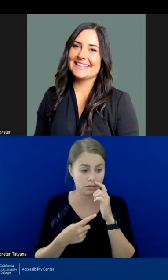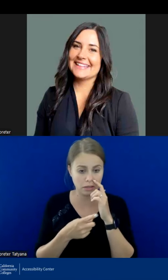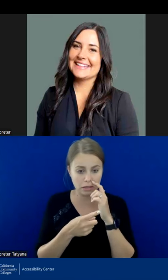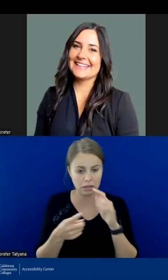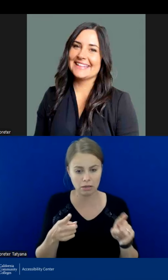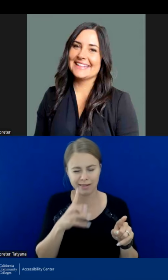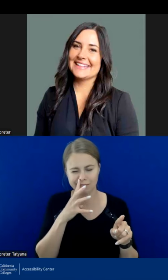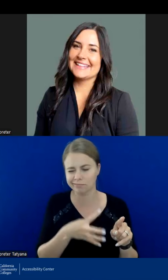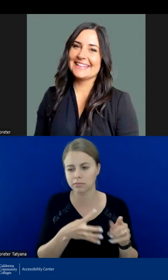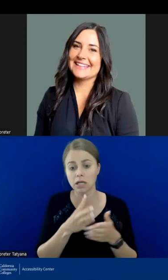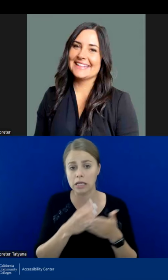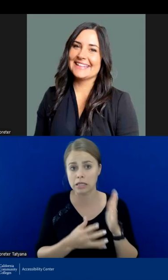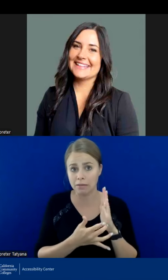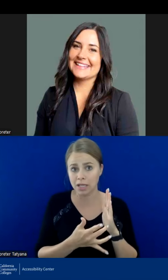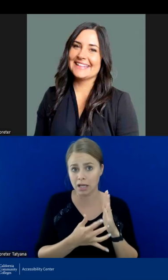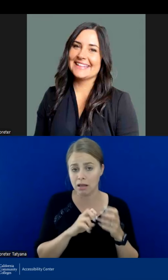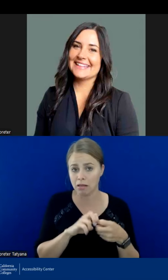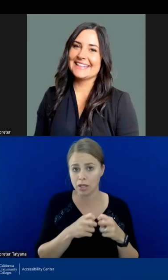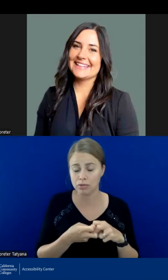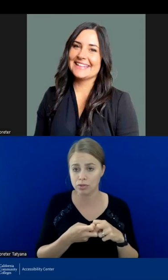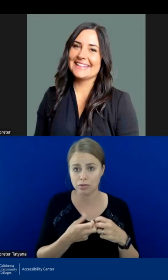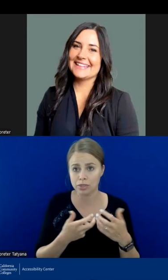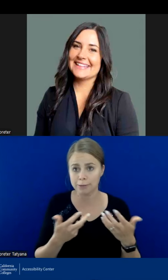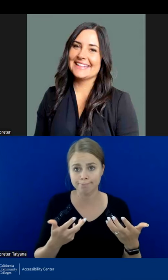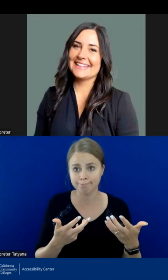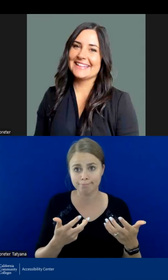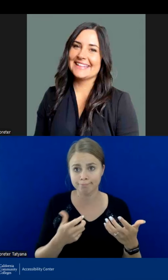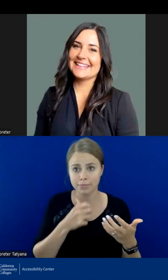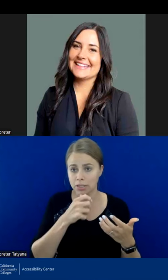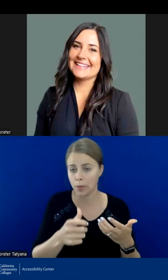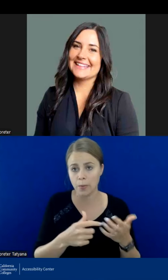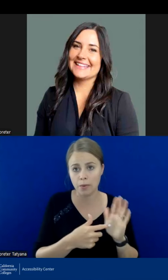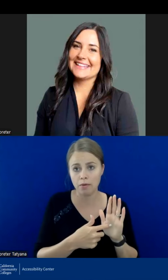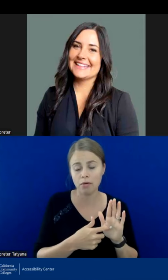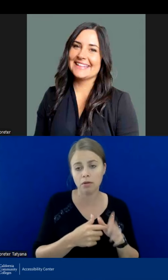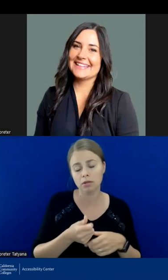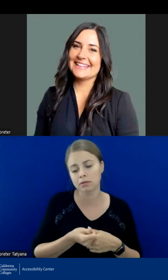because some technical issues they do not manifest as accessibility barriers.